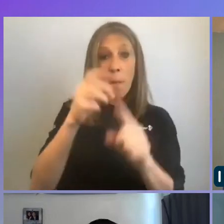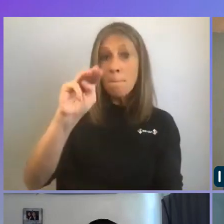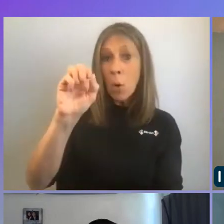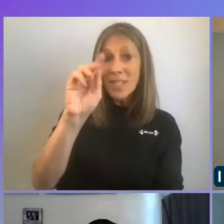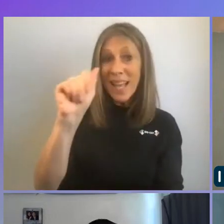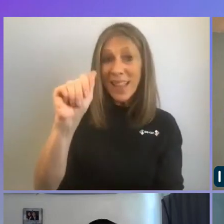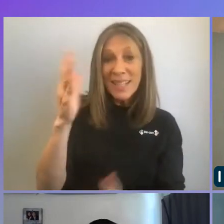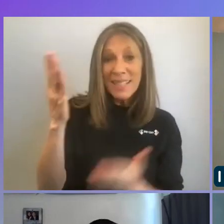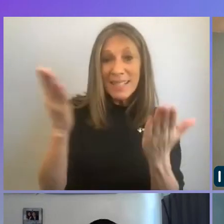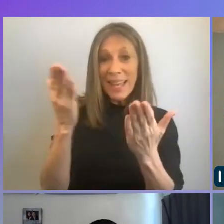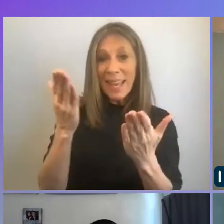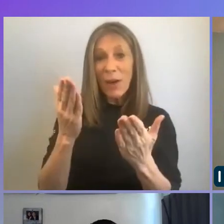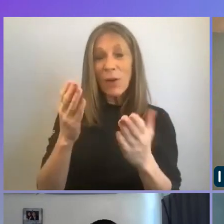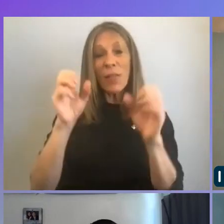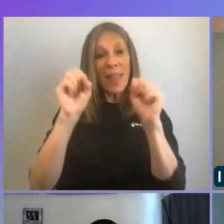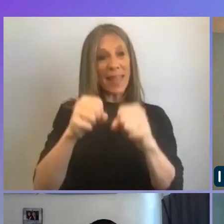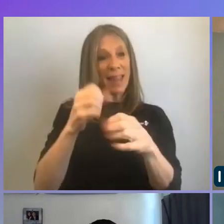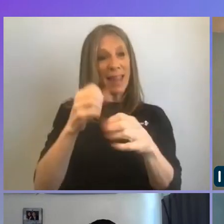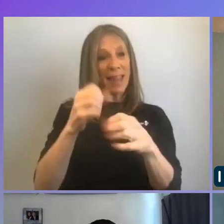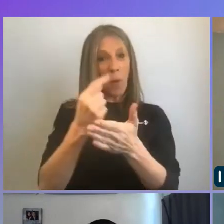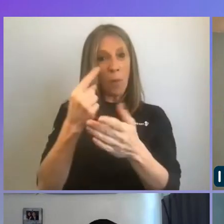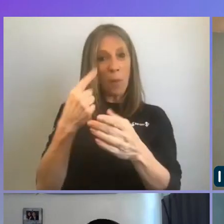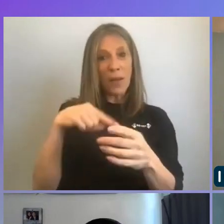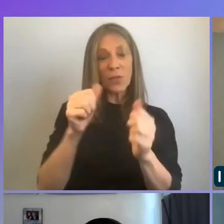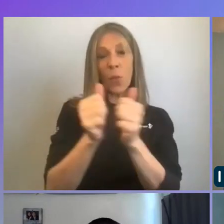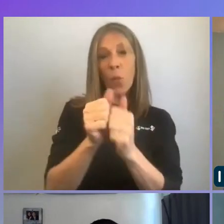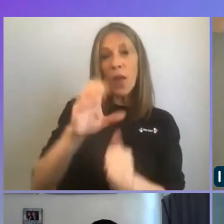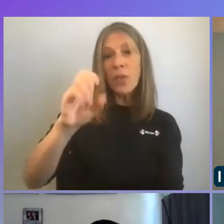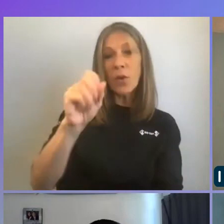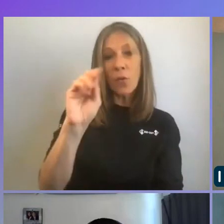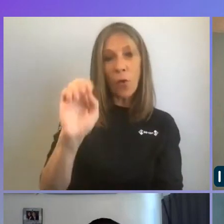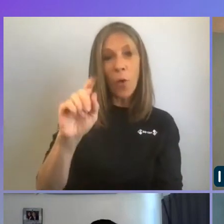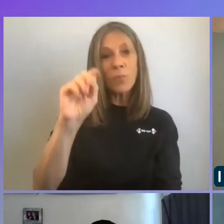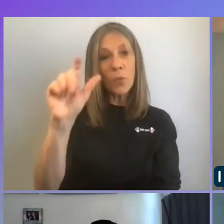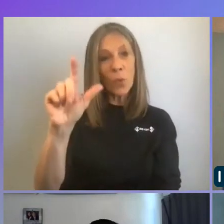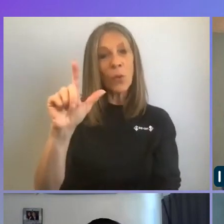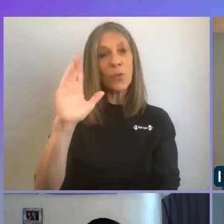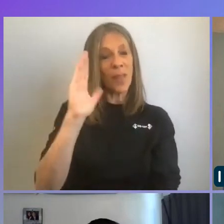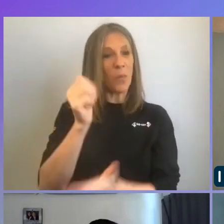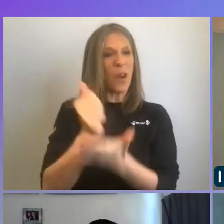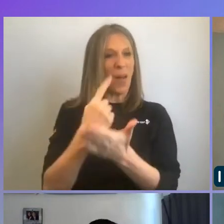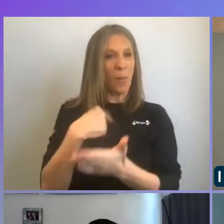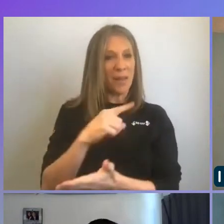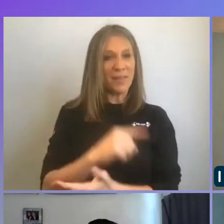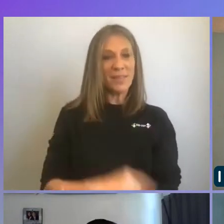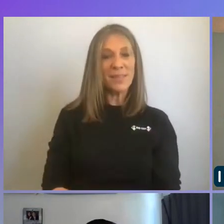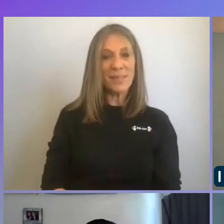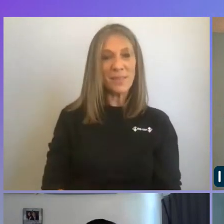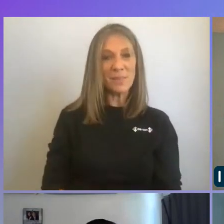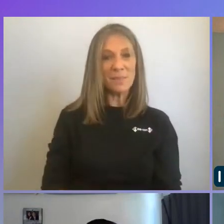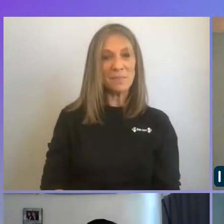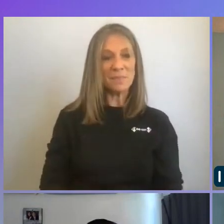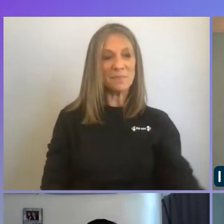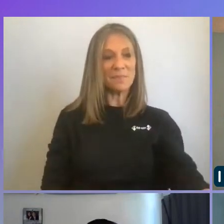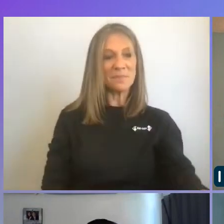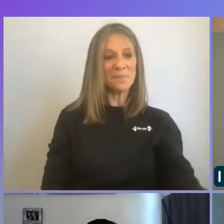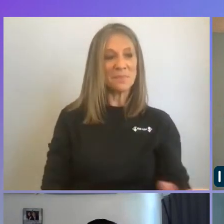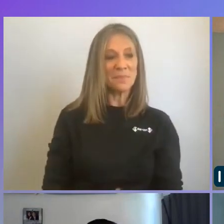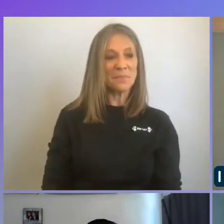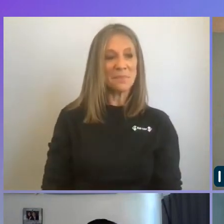more of the web extension API and the Chrome Dev Tools protocol would help us there. Um and so that answers that. So